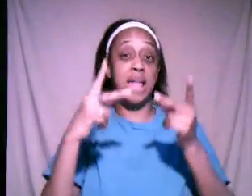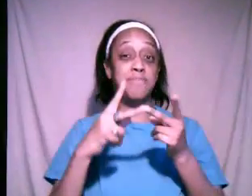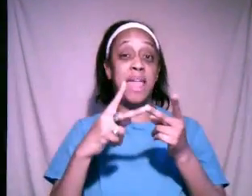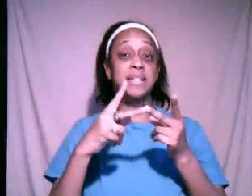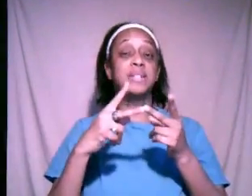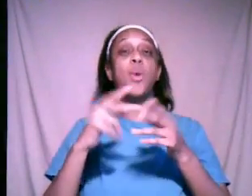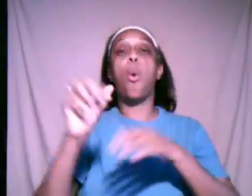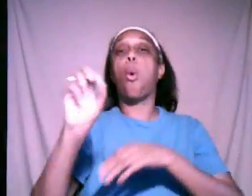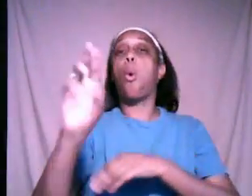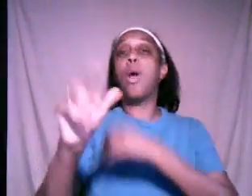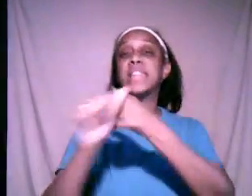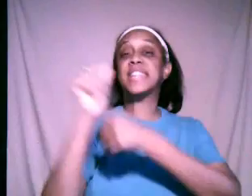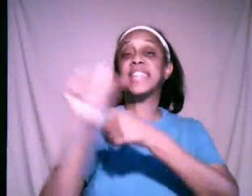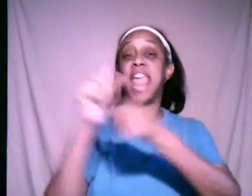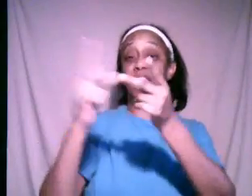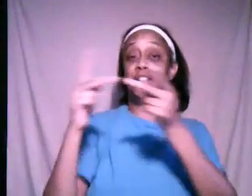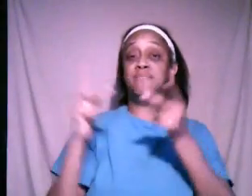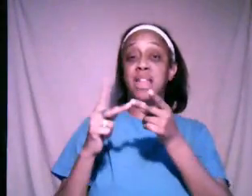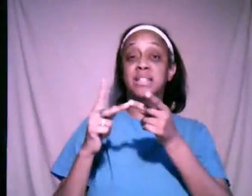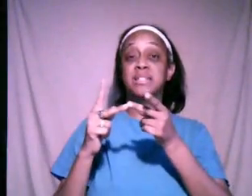dangerous place.